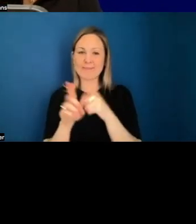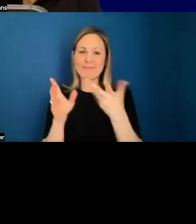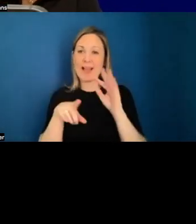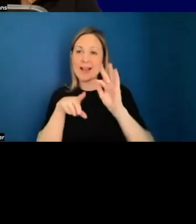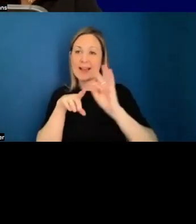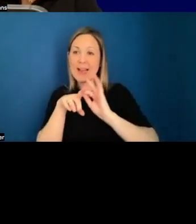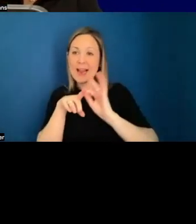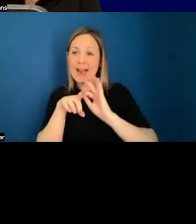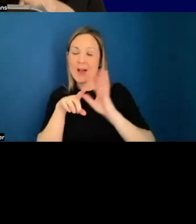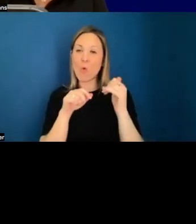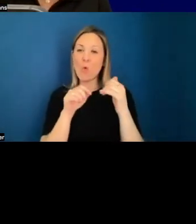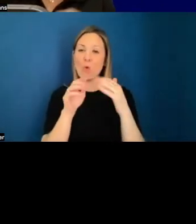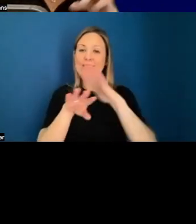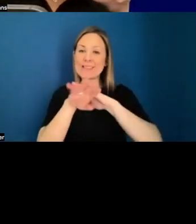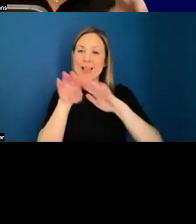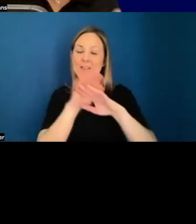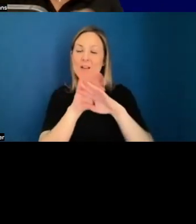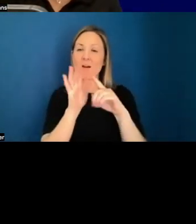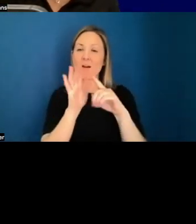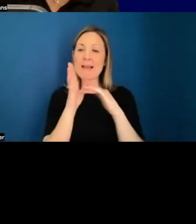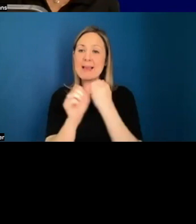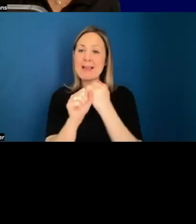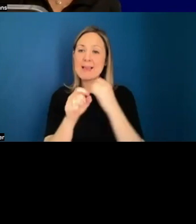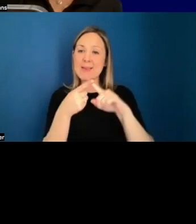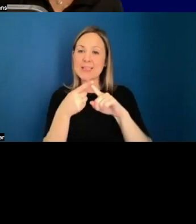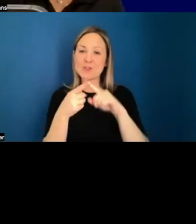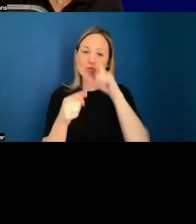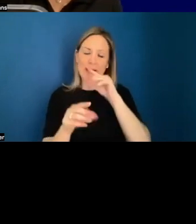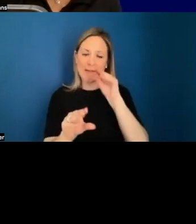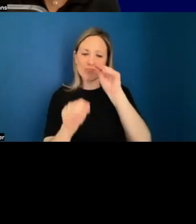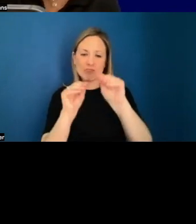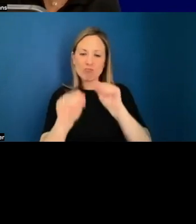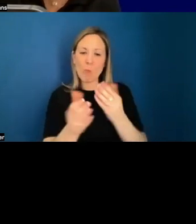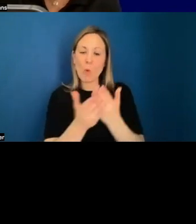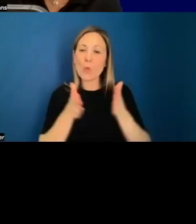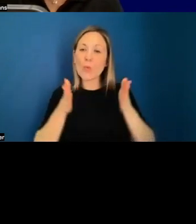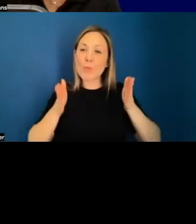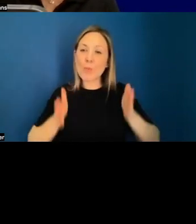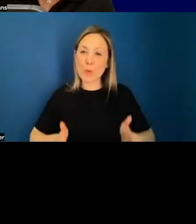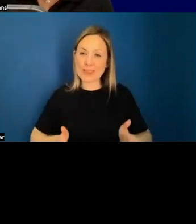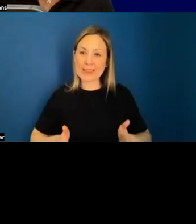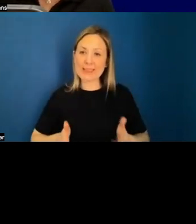or tactile images on parts of the body where this sadness is then experienced,